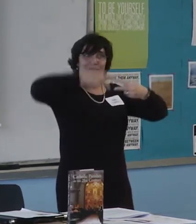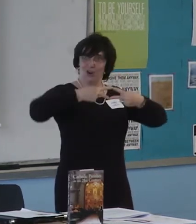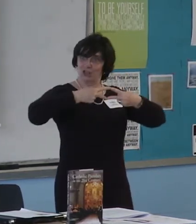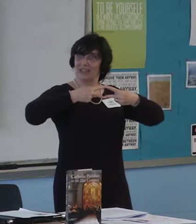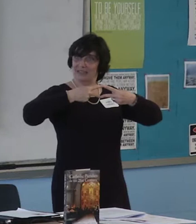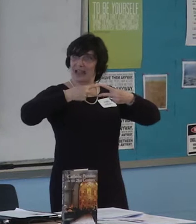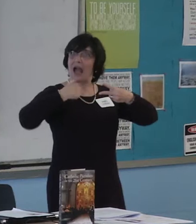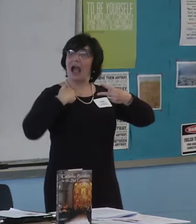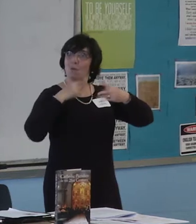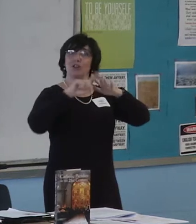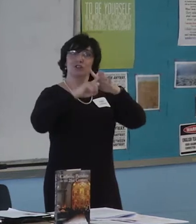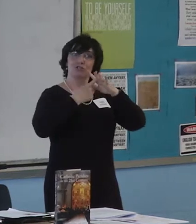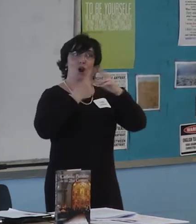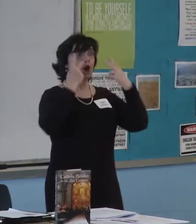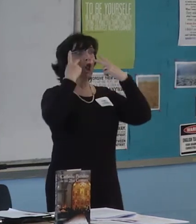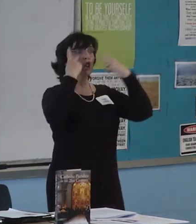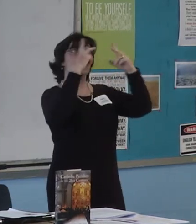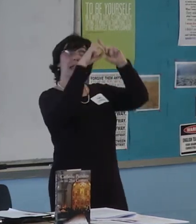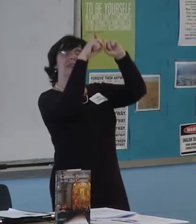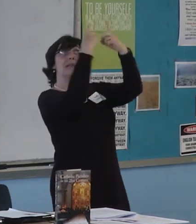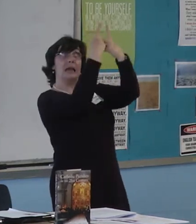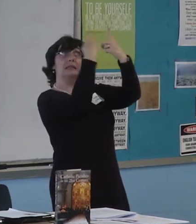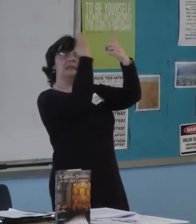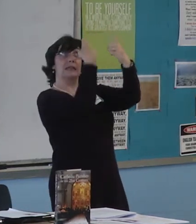want to start with looking at the diocese and Catholic Charities, and then